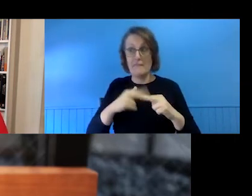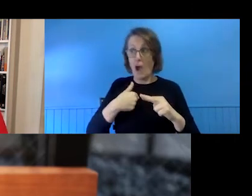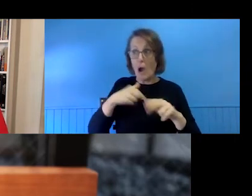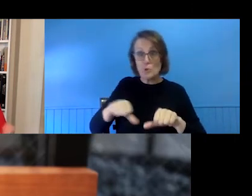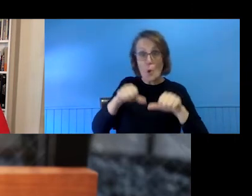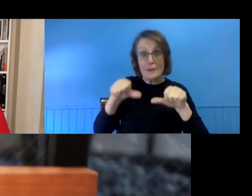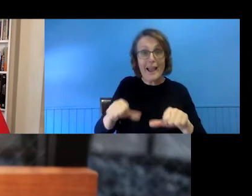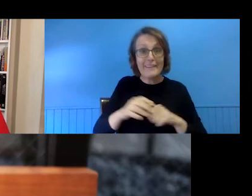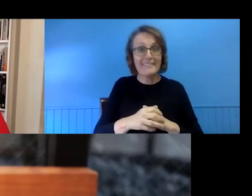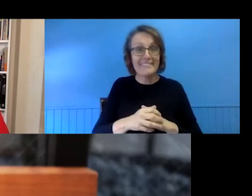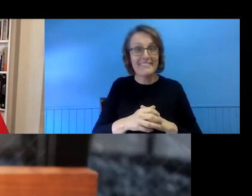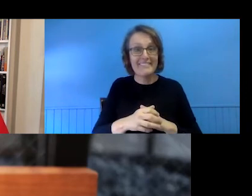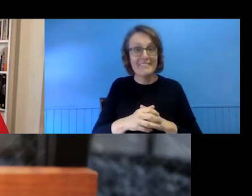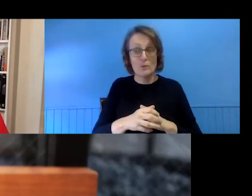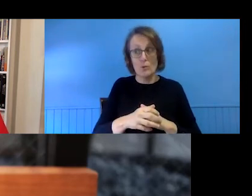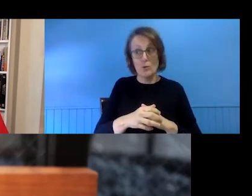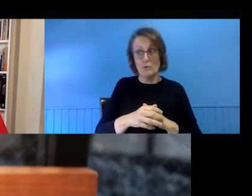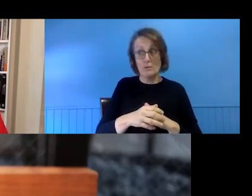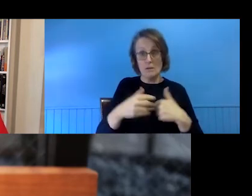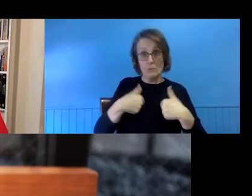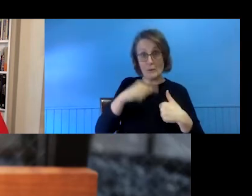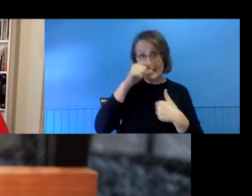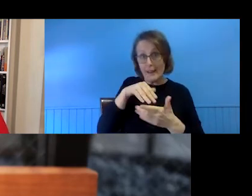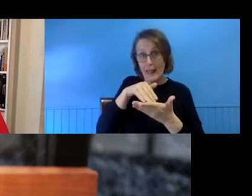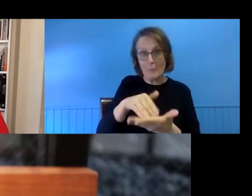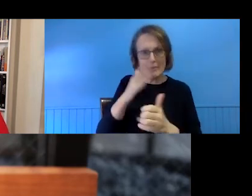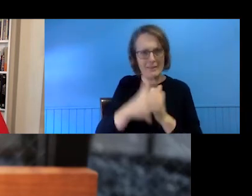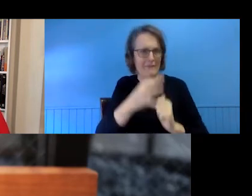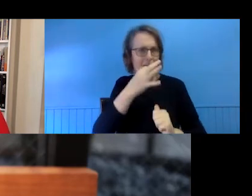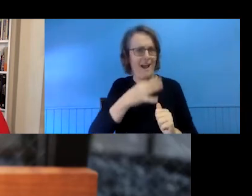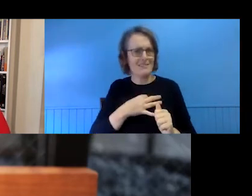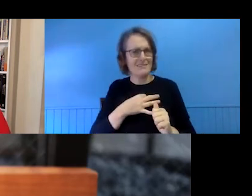whether or not we even had the capacity to help them. I understand